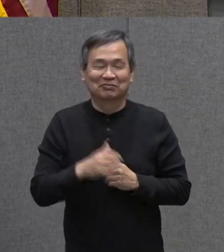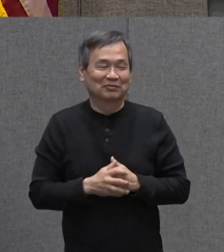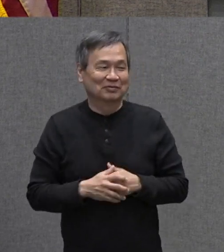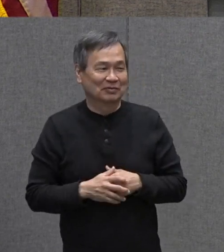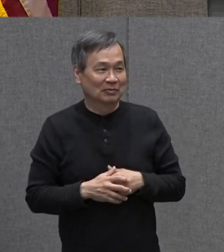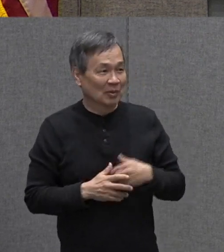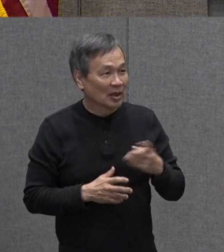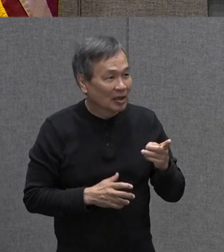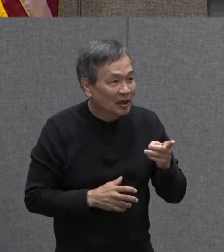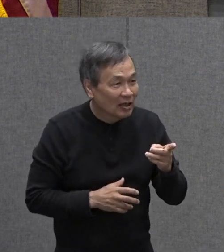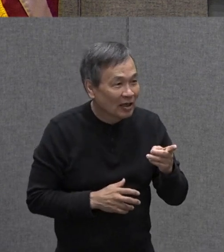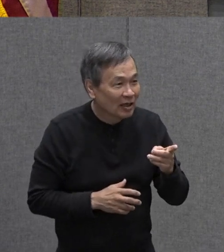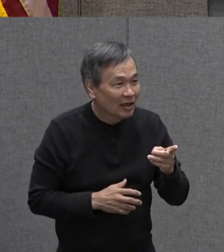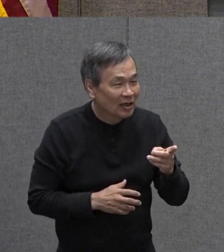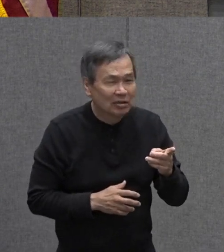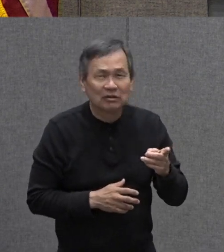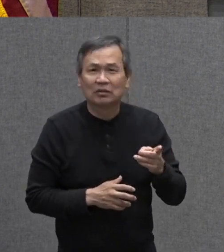Do you know what this fruit is?